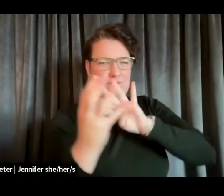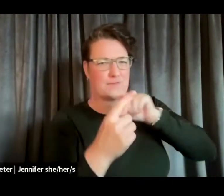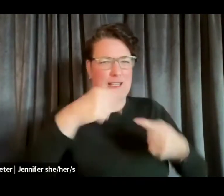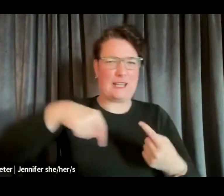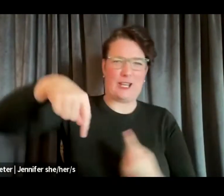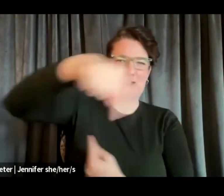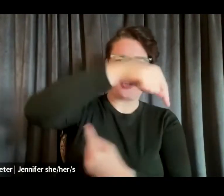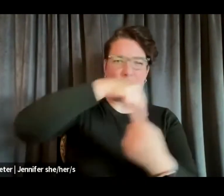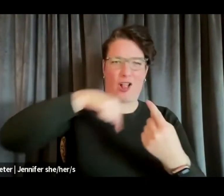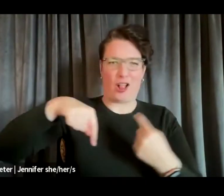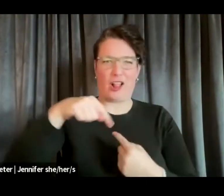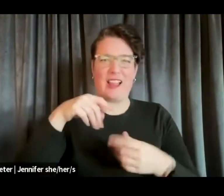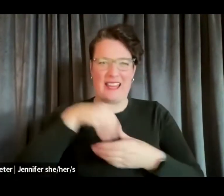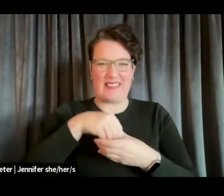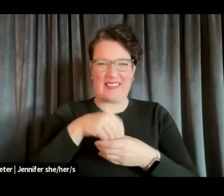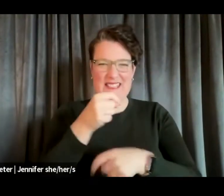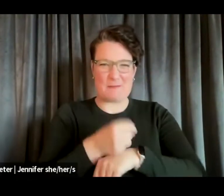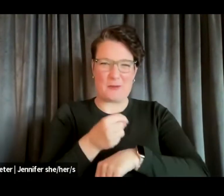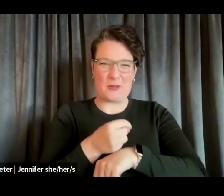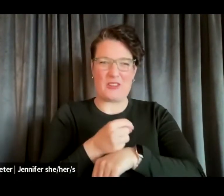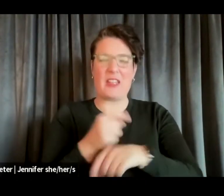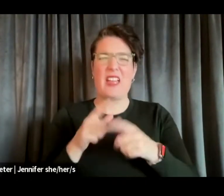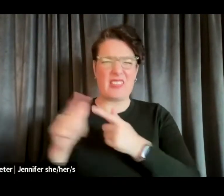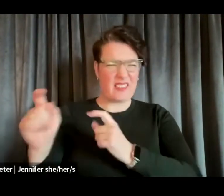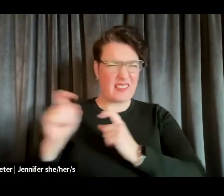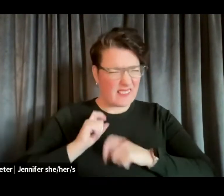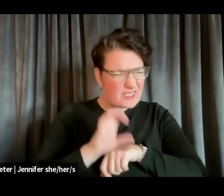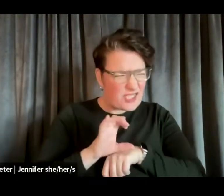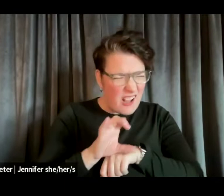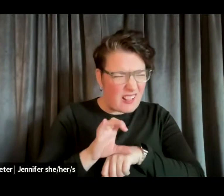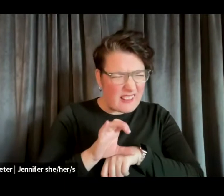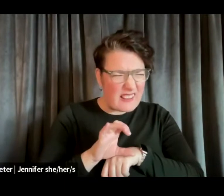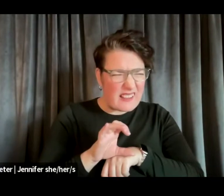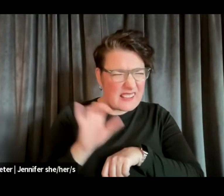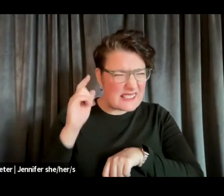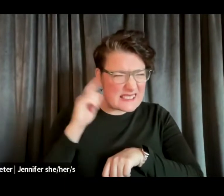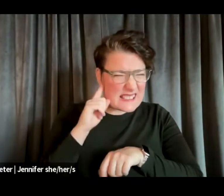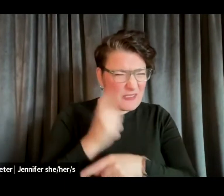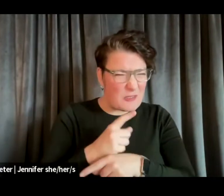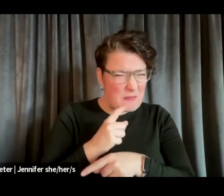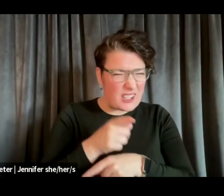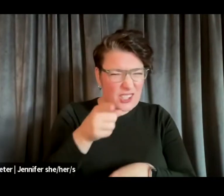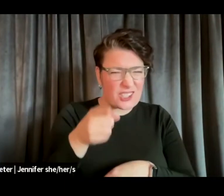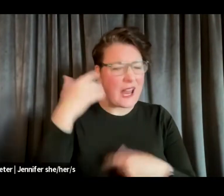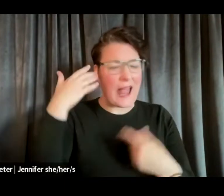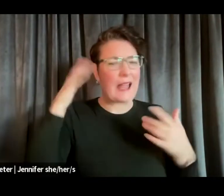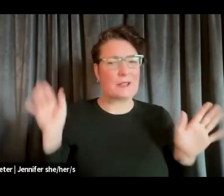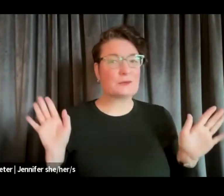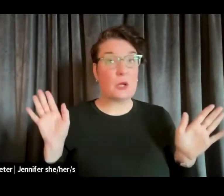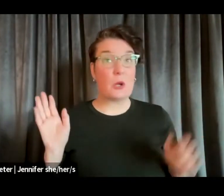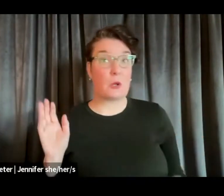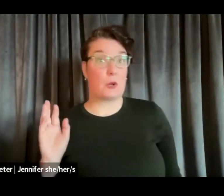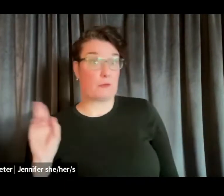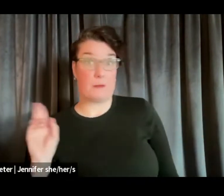temple, and then we get chocolate. Does that sound familiar at all? I don't know. we didn't, I didn't